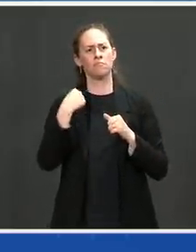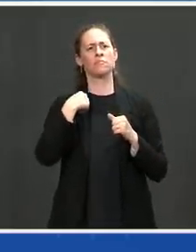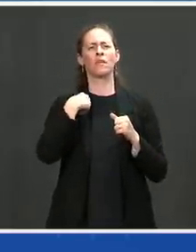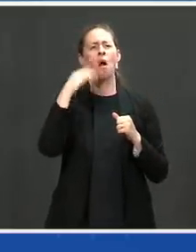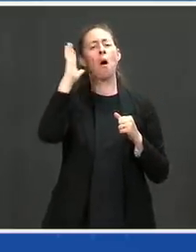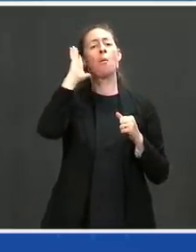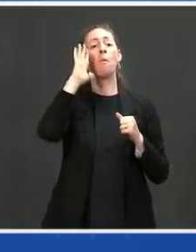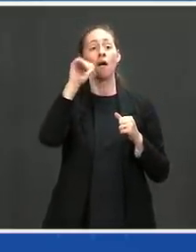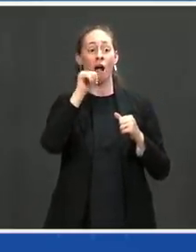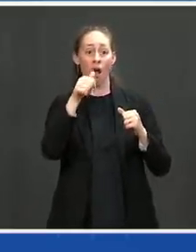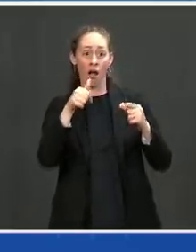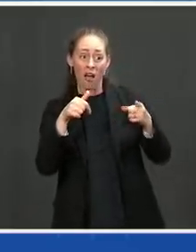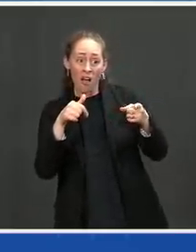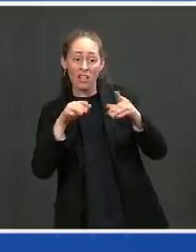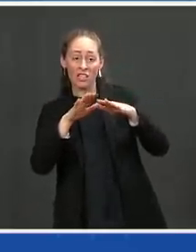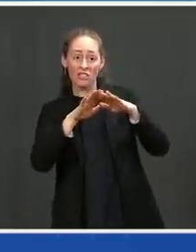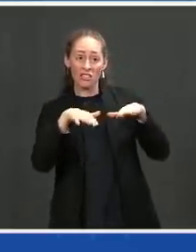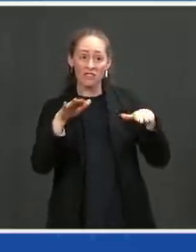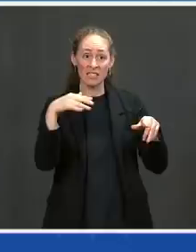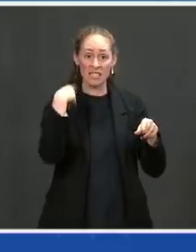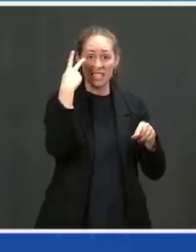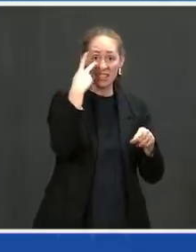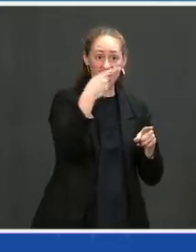we're just going to let him starve to death and stay on the other side" --